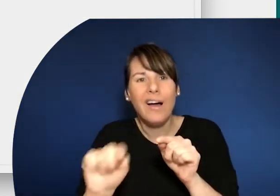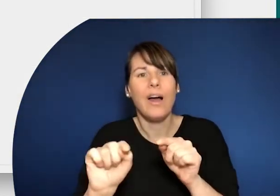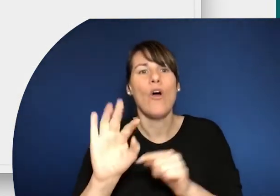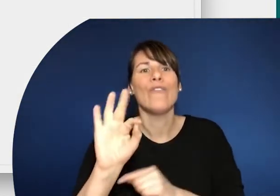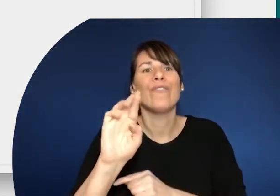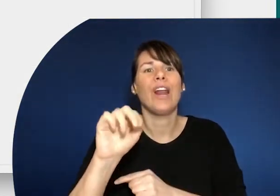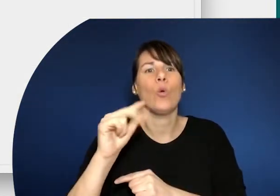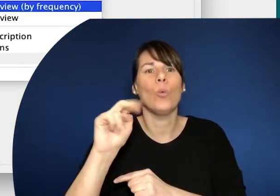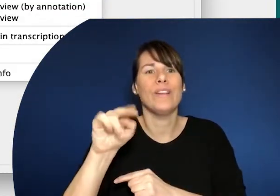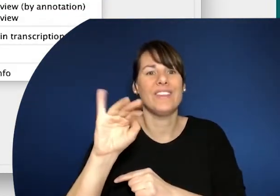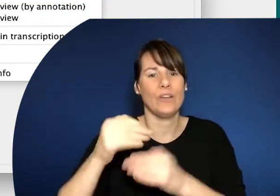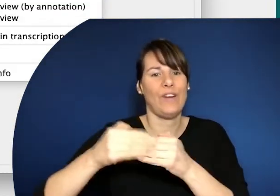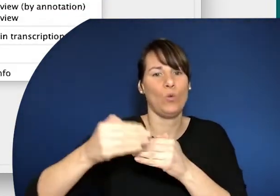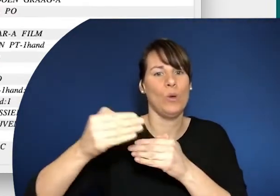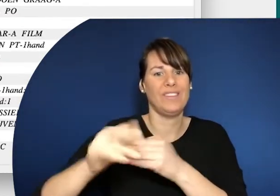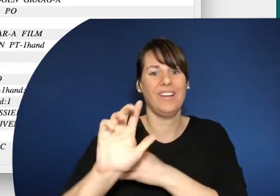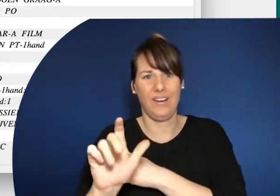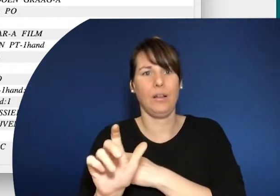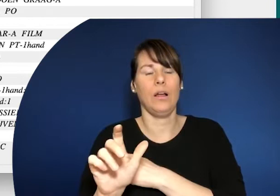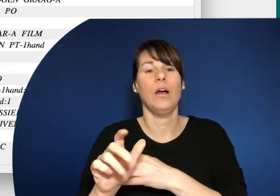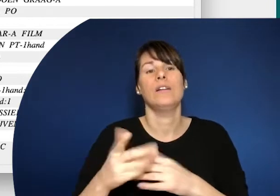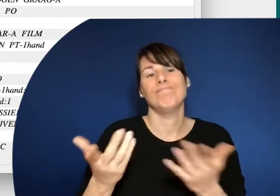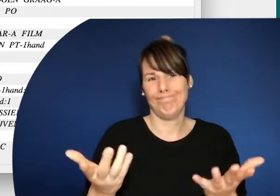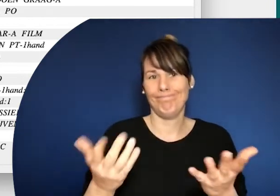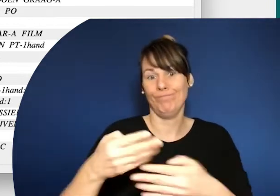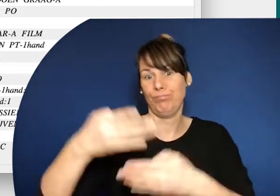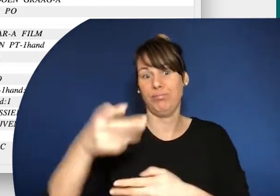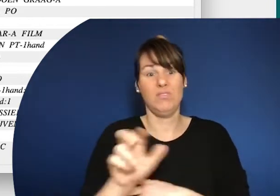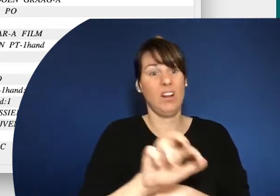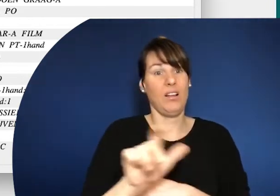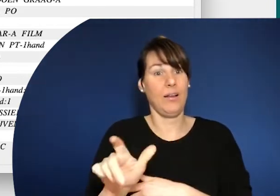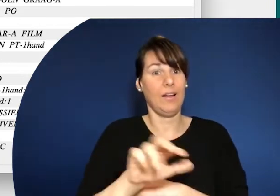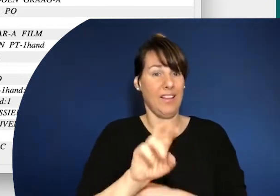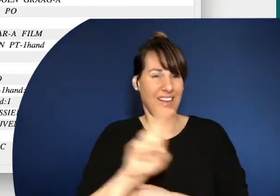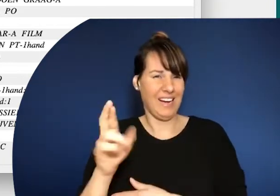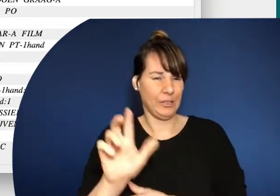This frequency, will be more meaningful, for example, remember